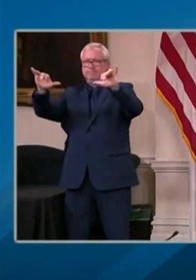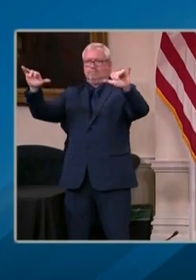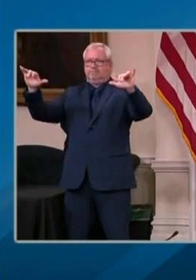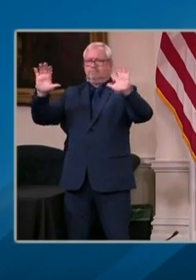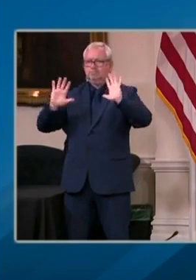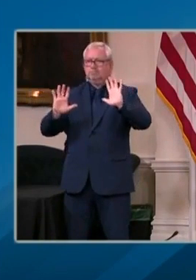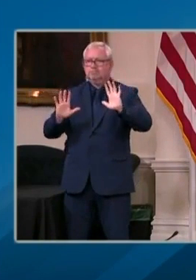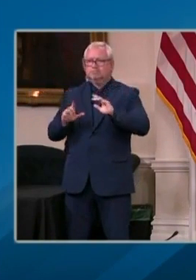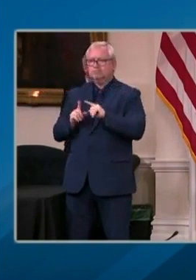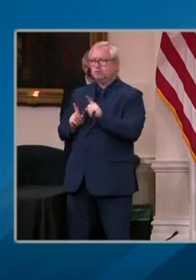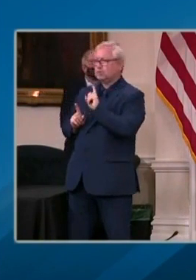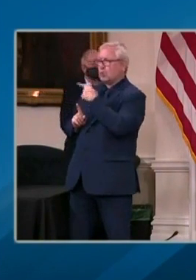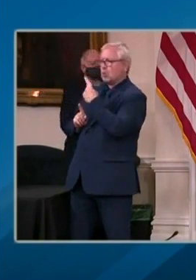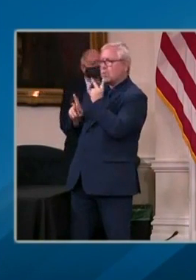THEY STAYED HOME.